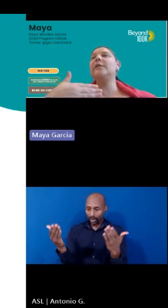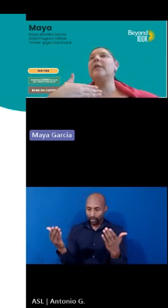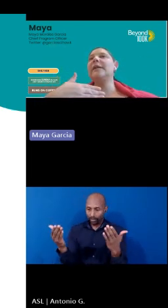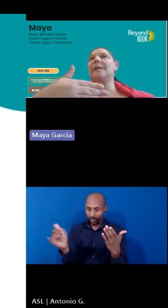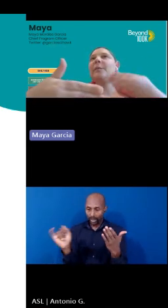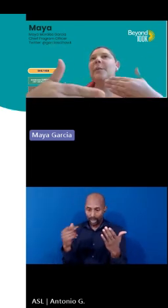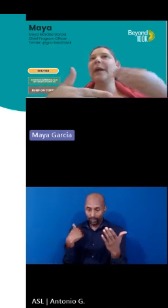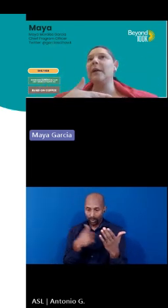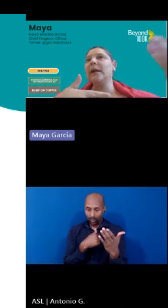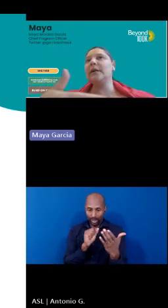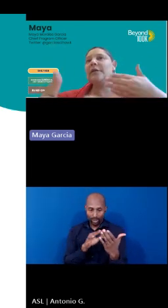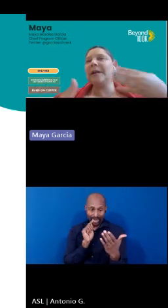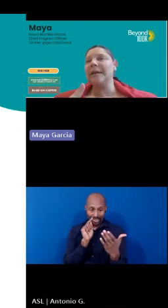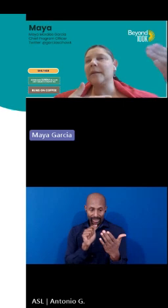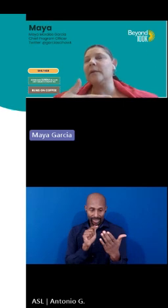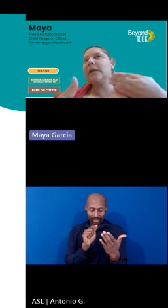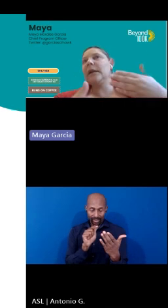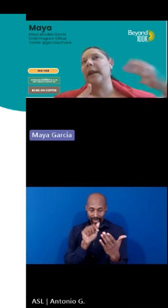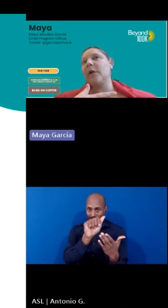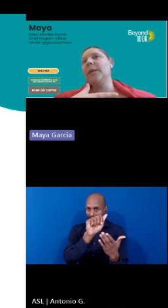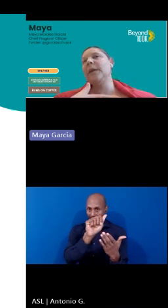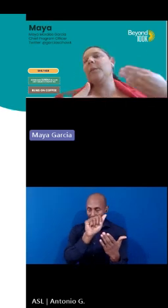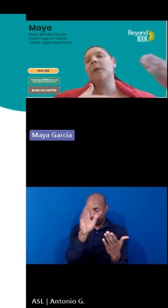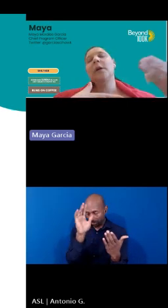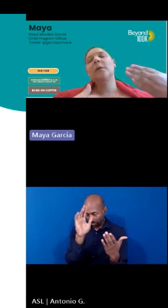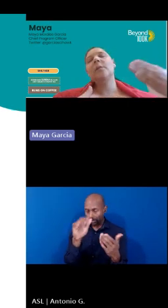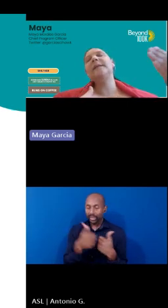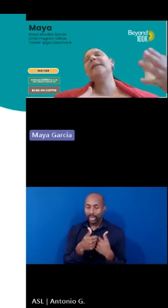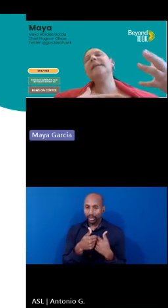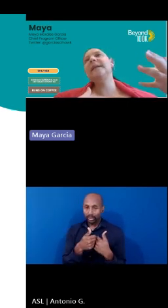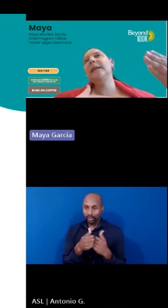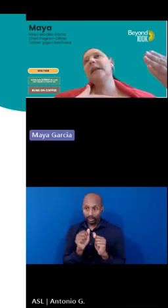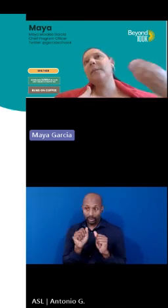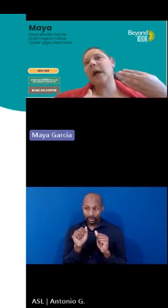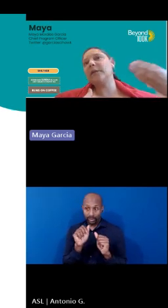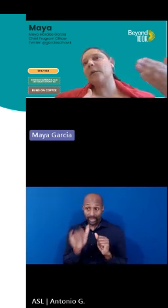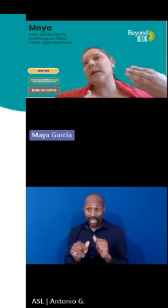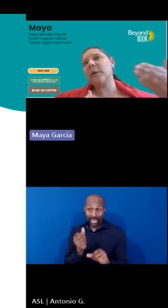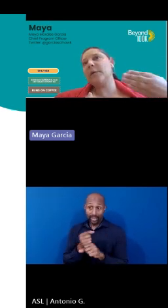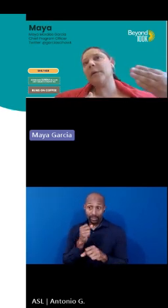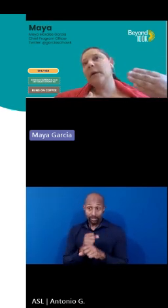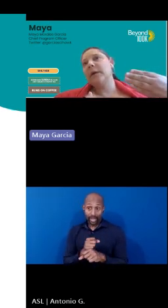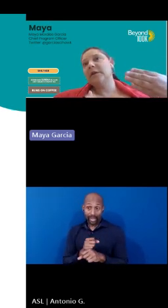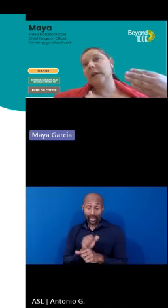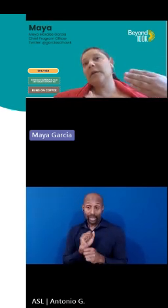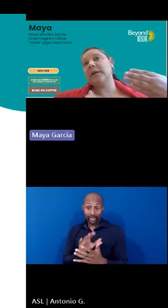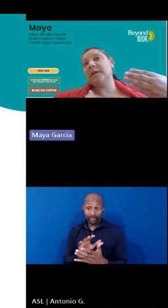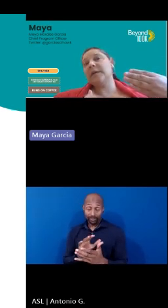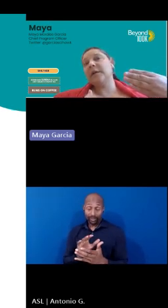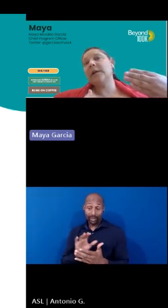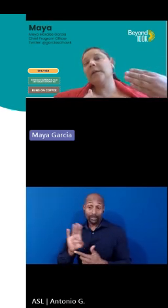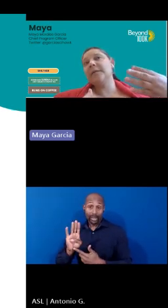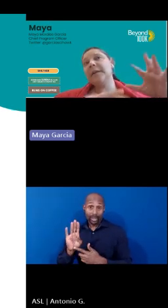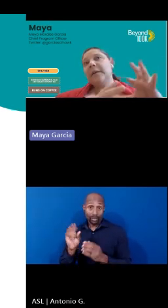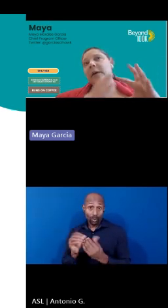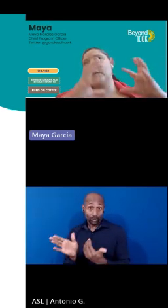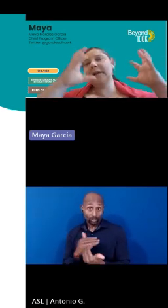So we were trying to compare and contrast and look at like how people were sensing the impact across both challenges to kind